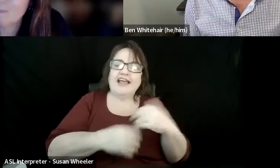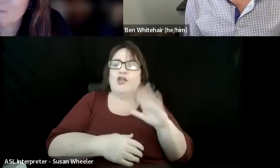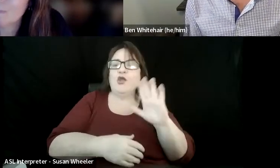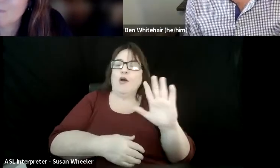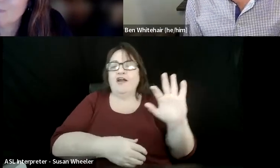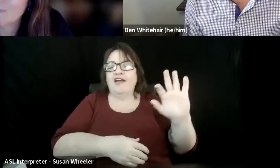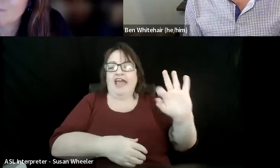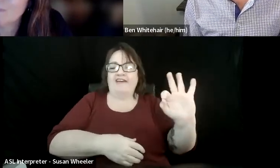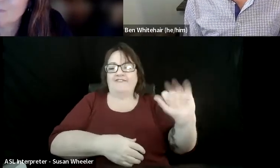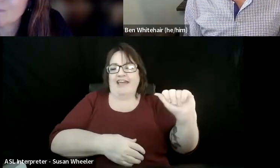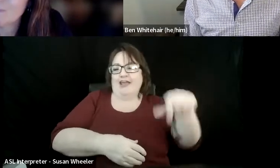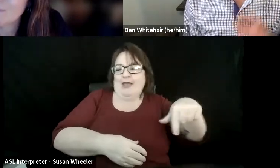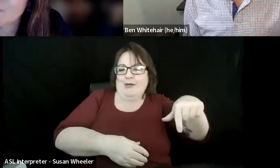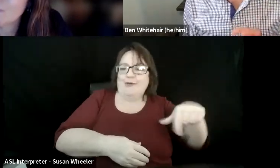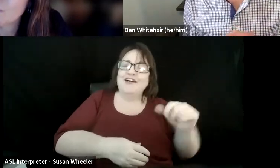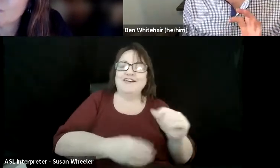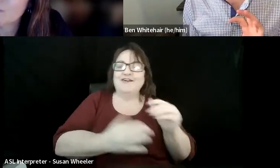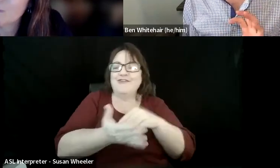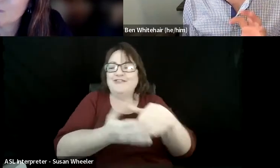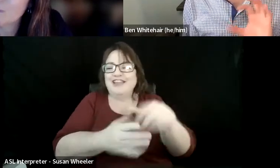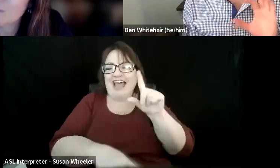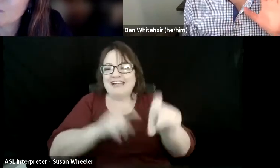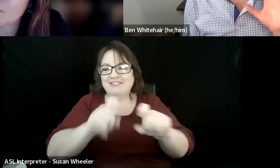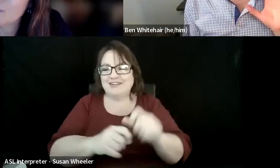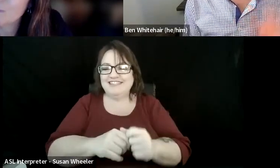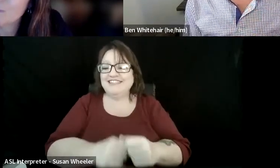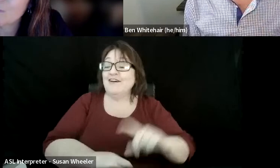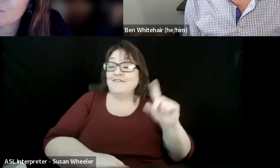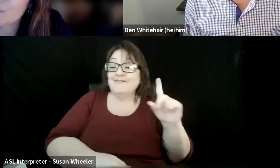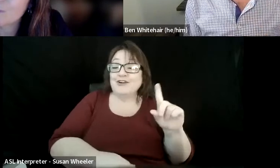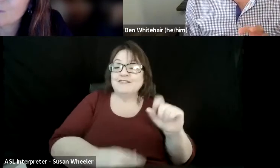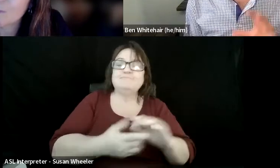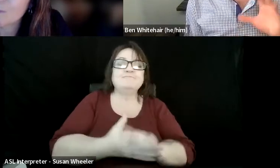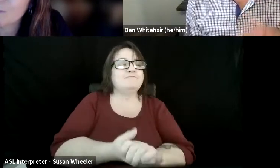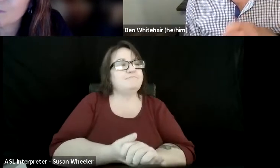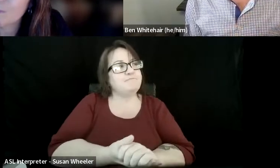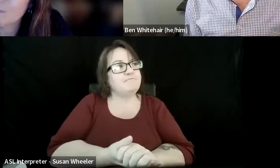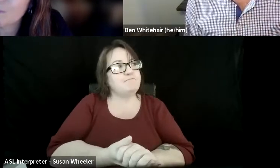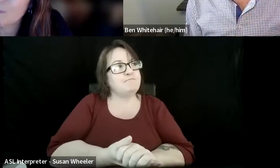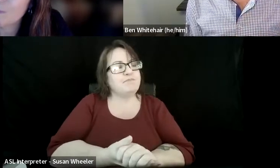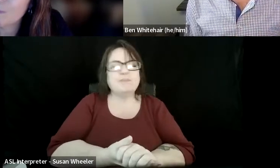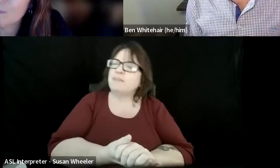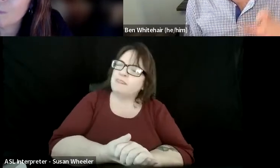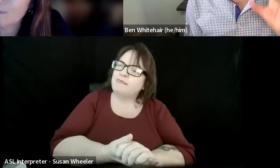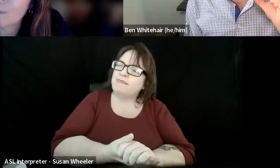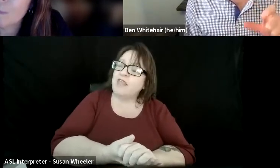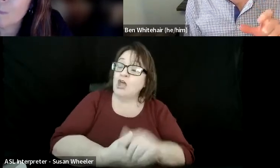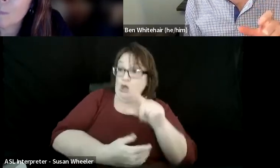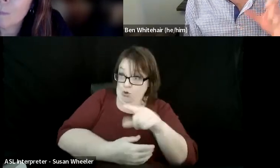on this topic first of which is what advice do you give to a member who has presented